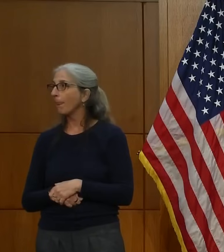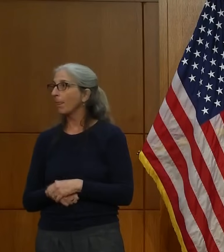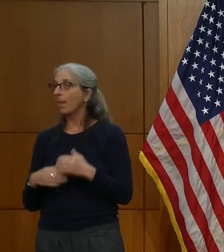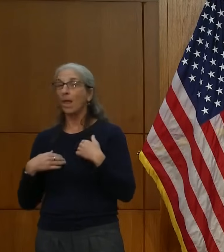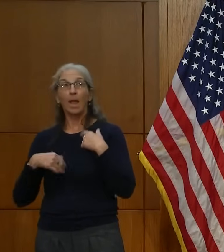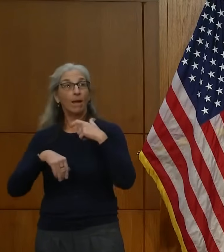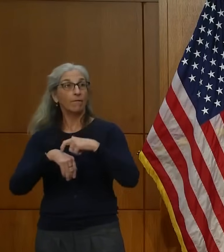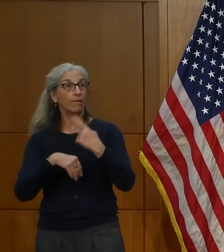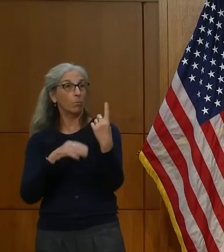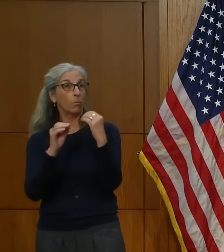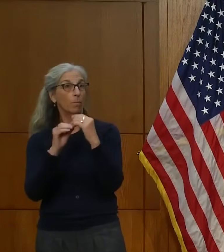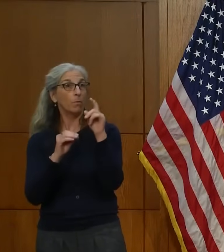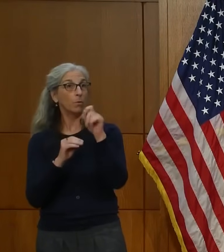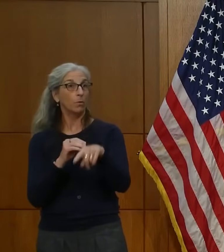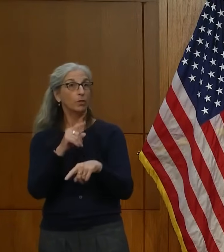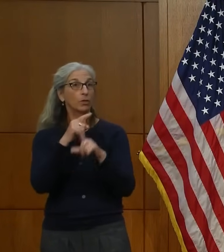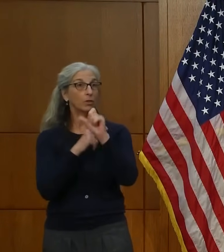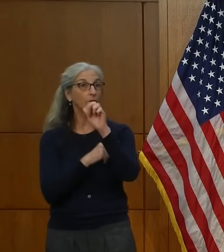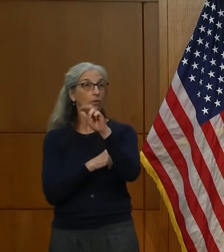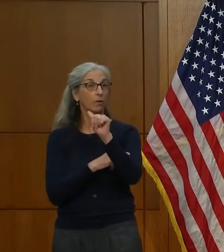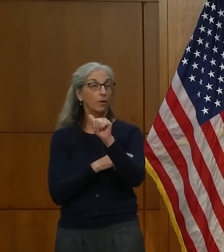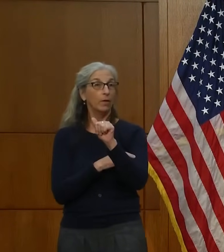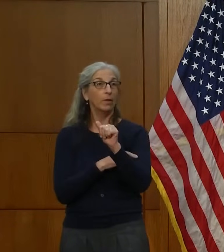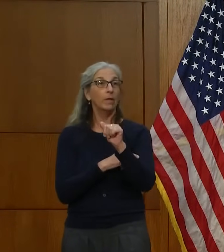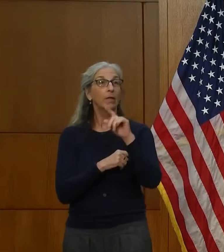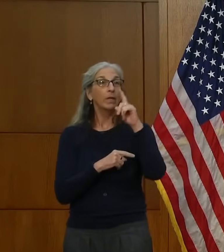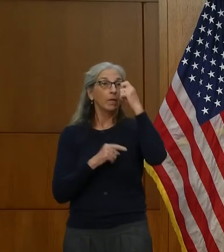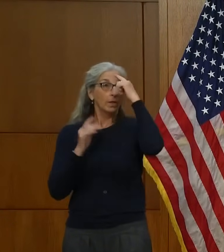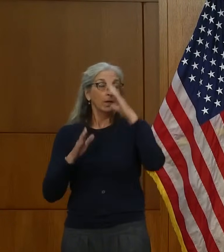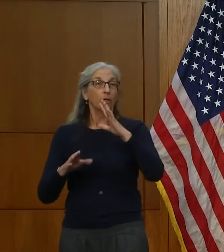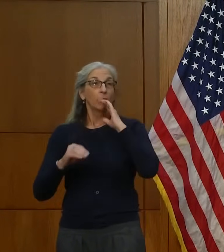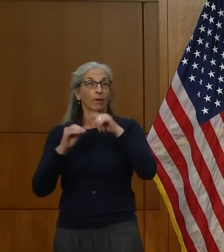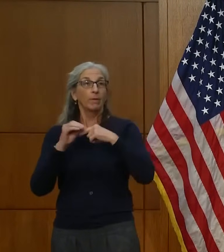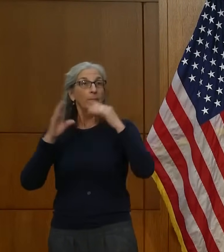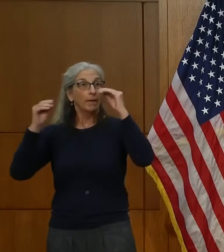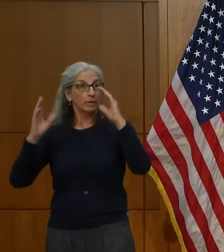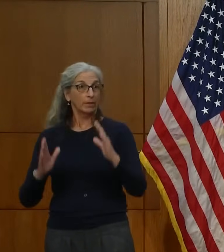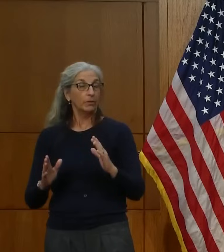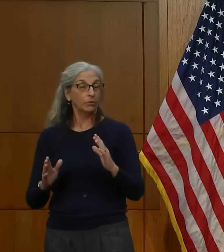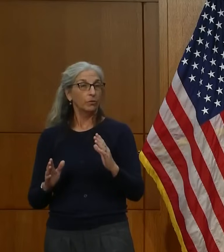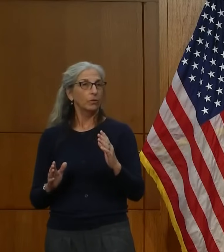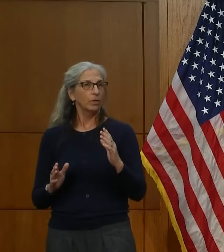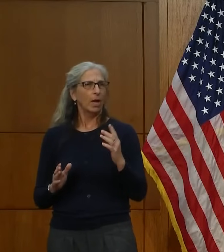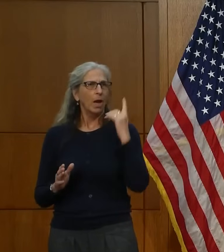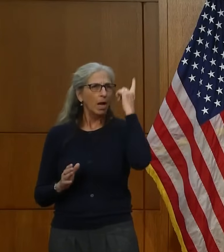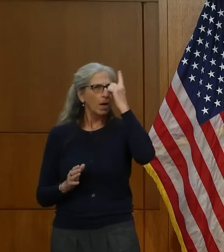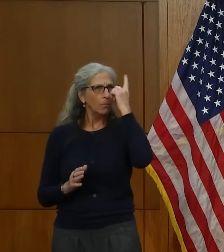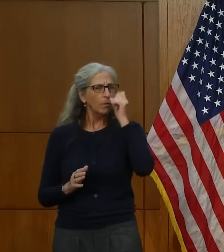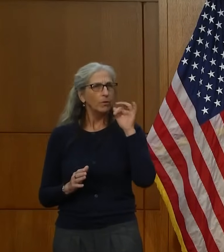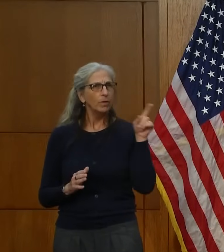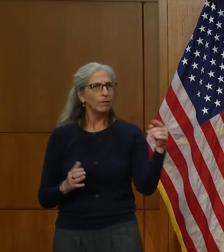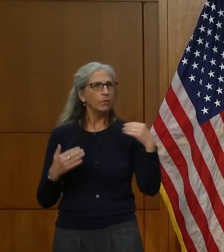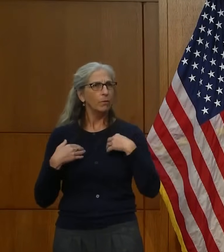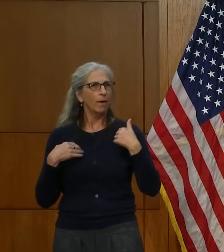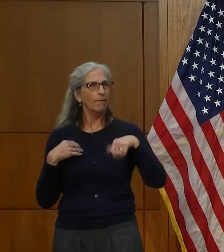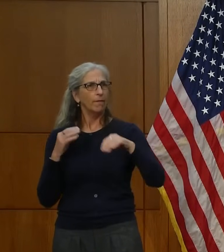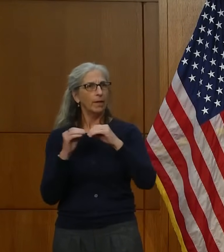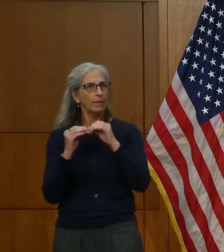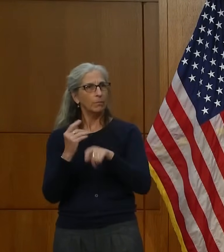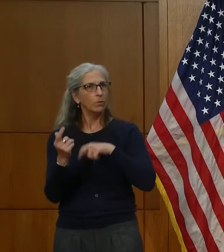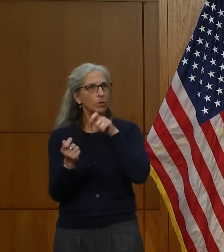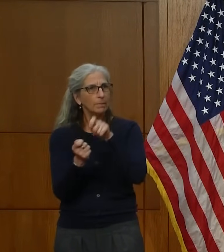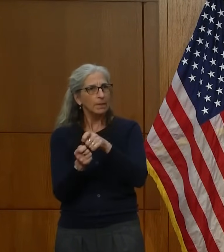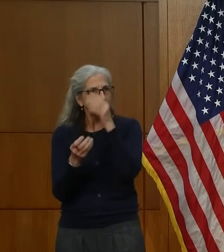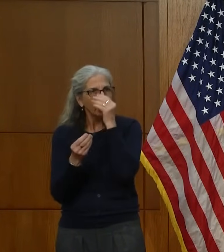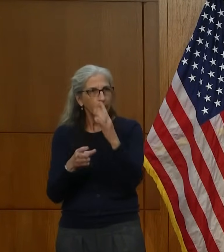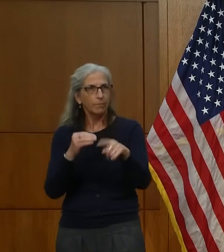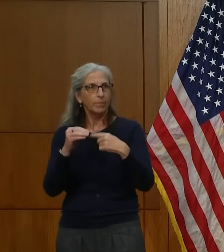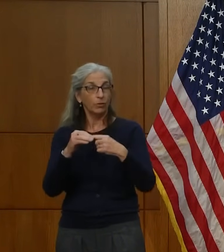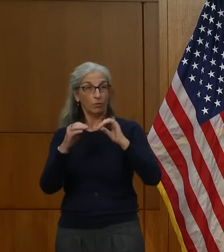SO NOT NOT YET. I WONDERED IF